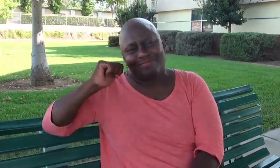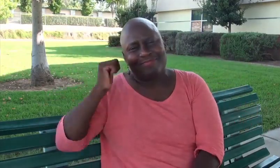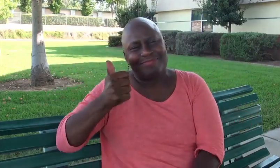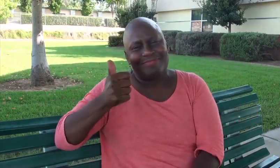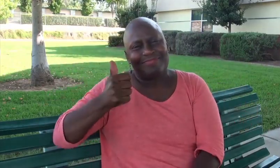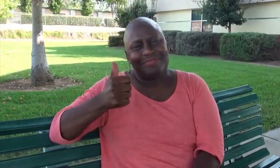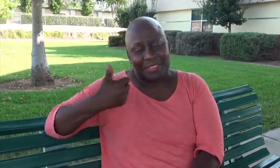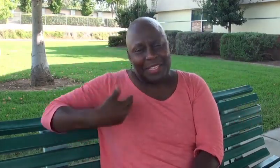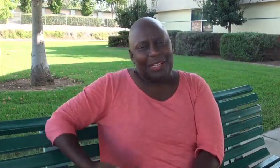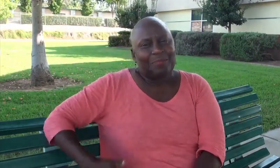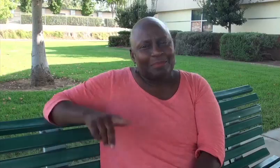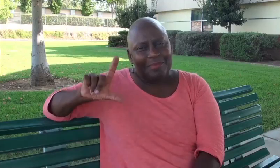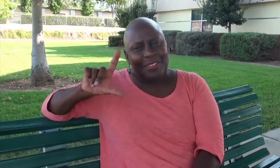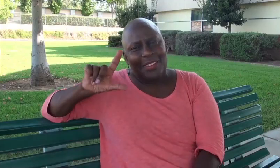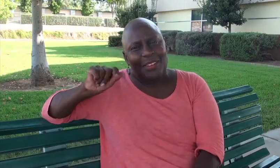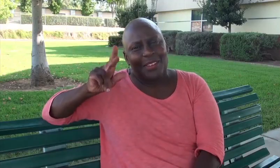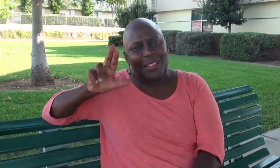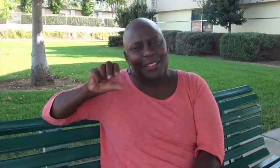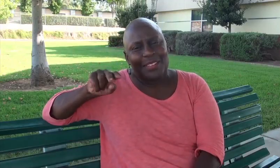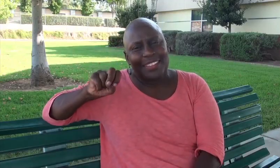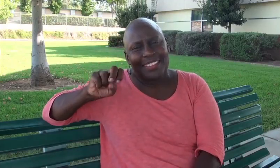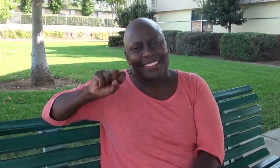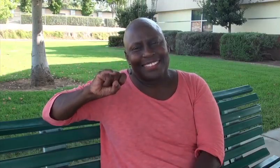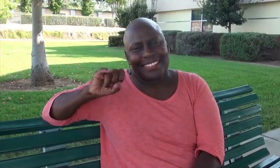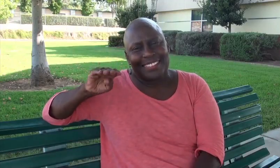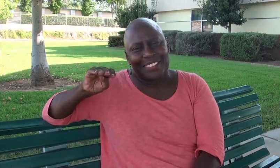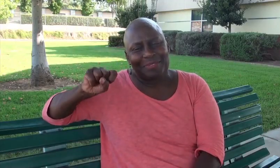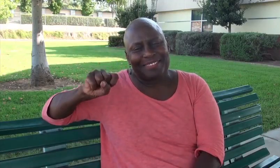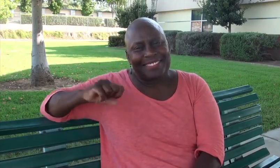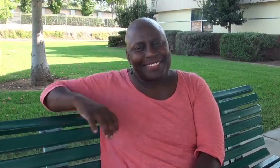Thanks for watching. I’m Laurene Simms.